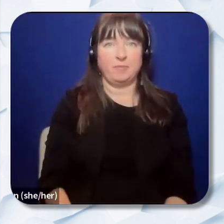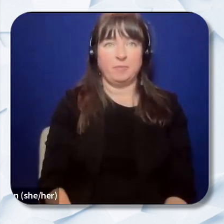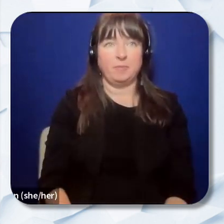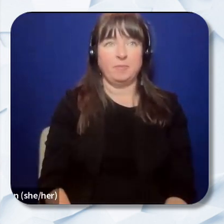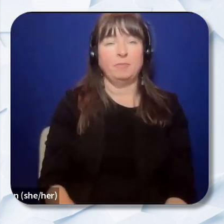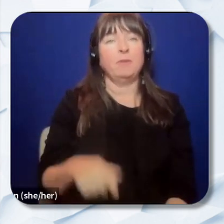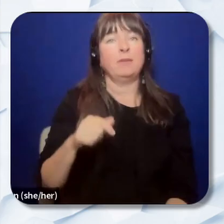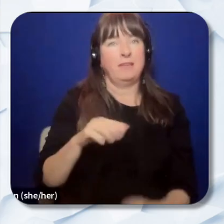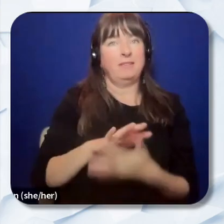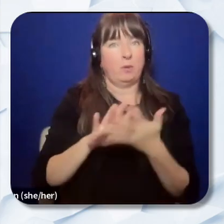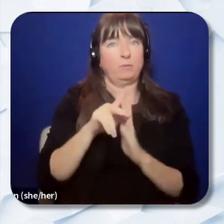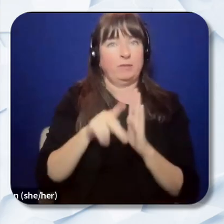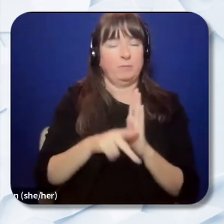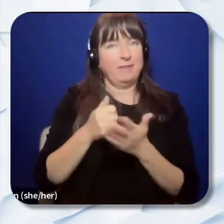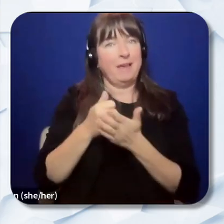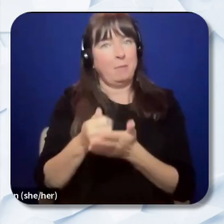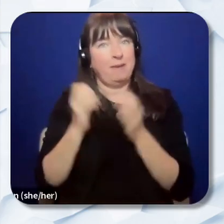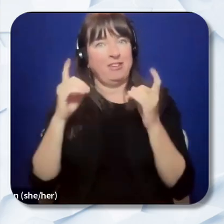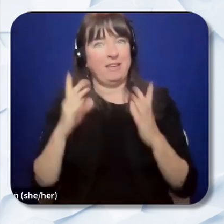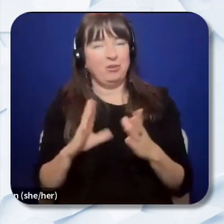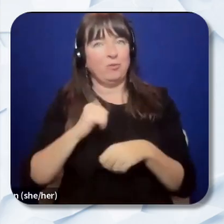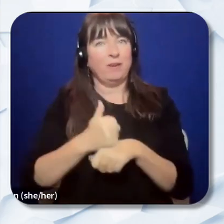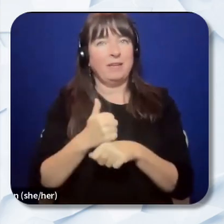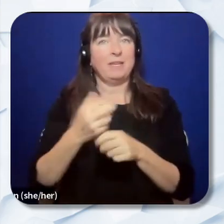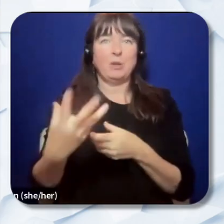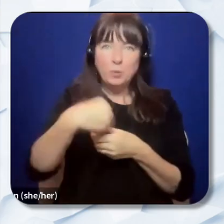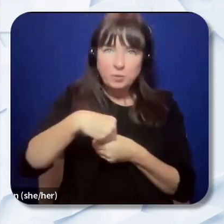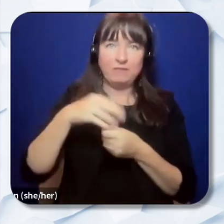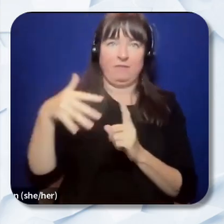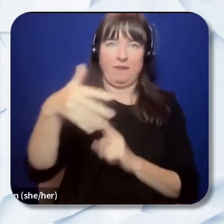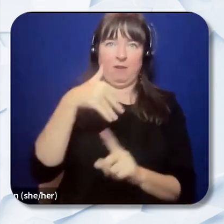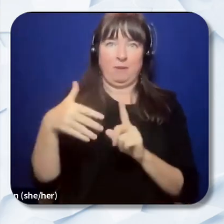principles help educators create inclusive environments where all children can thrive